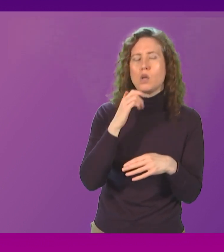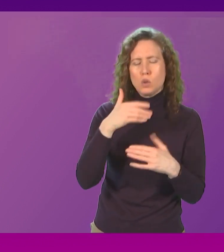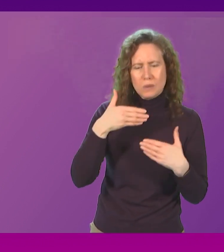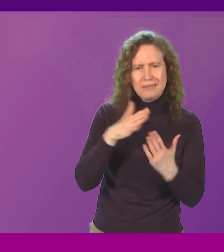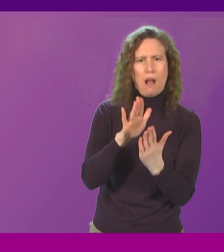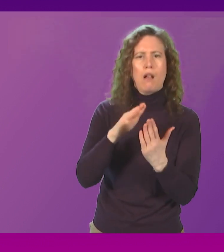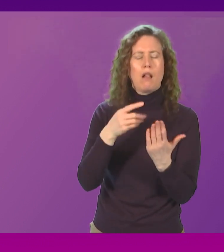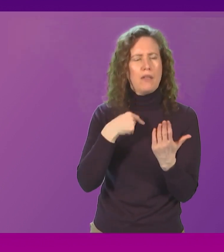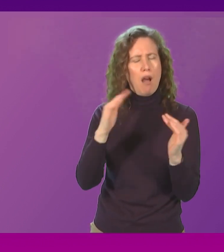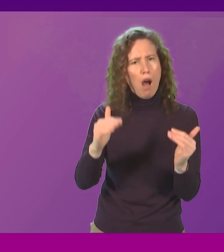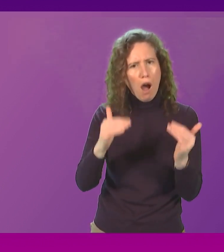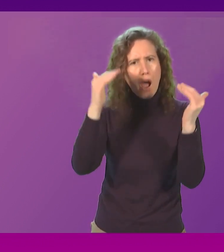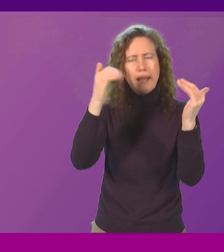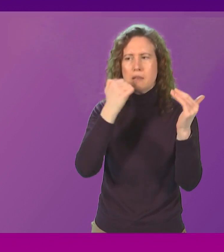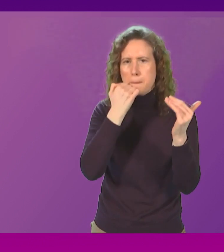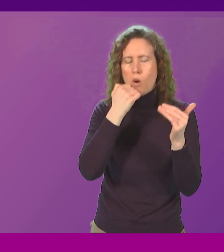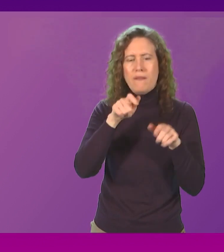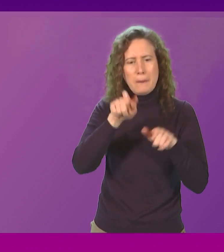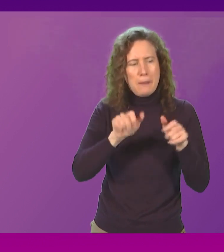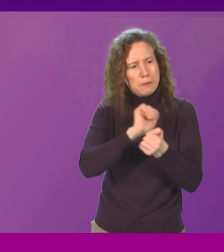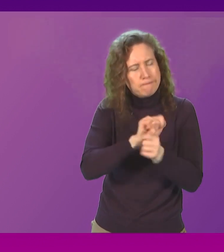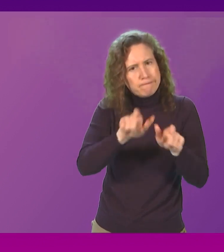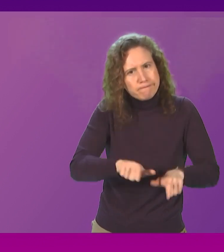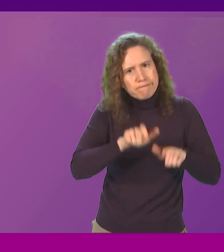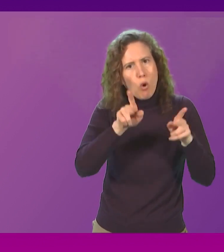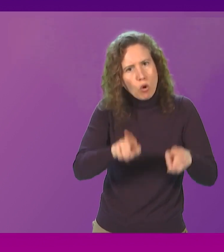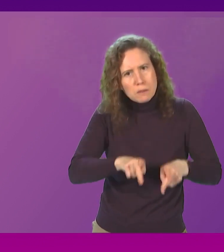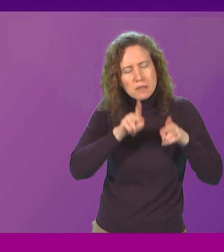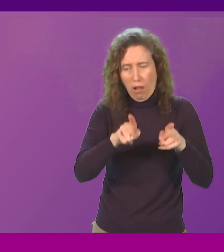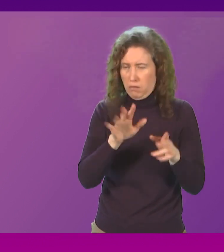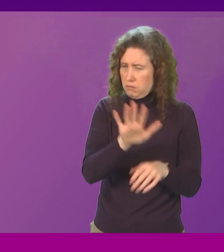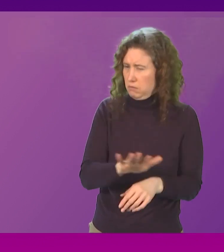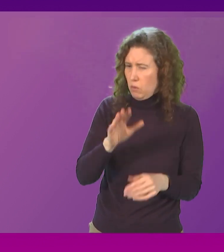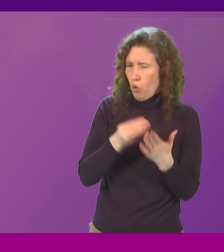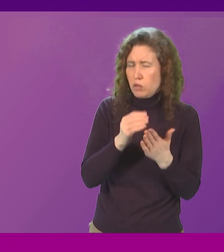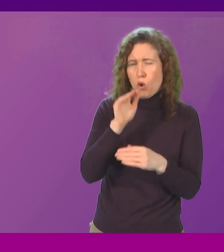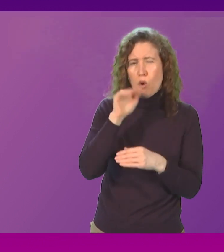reportedly high levels of delayed discharge, which are estimated to have cost over £161